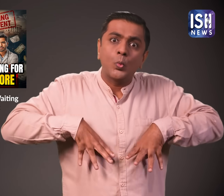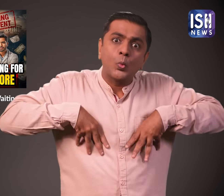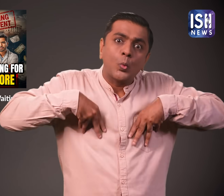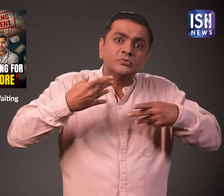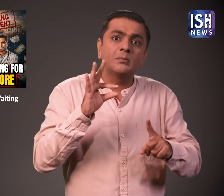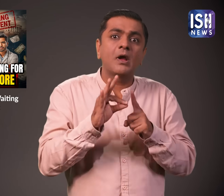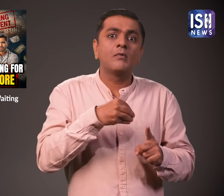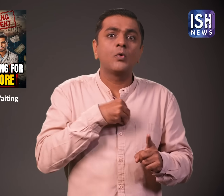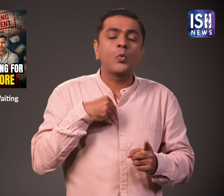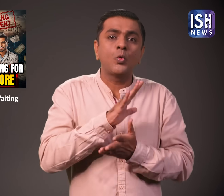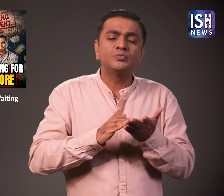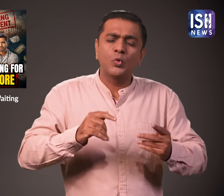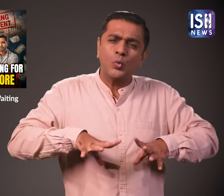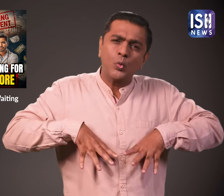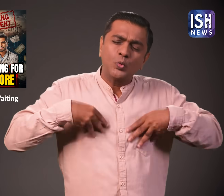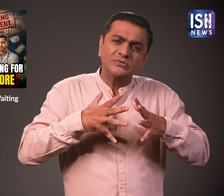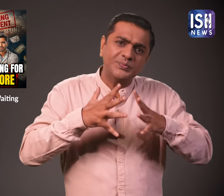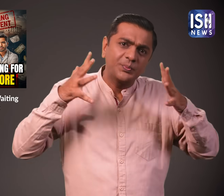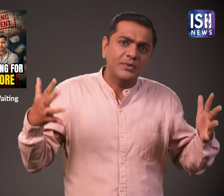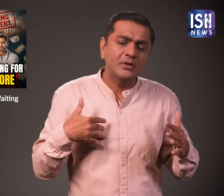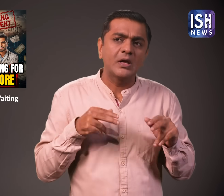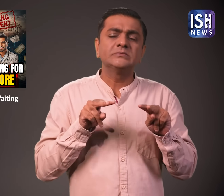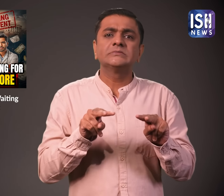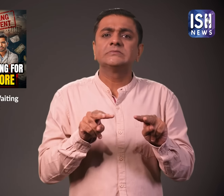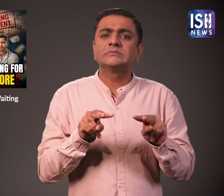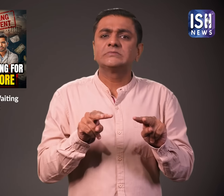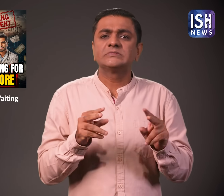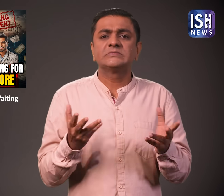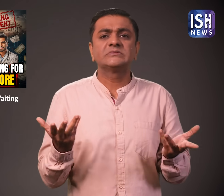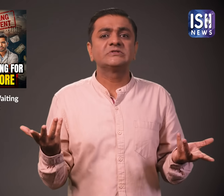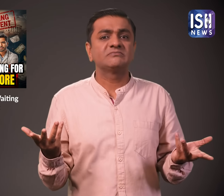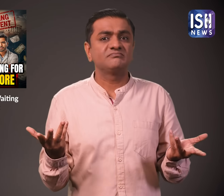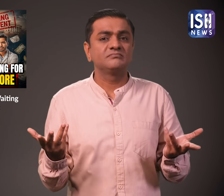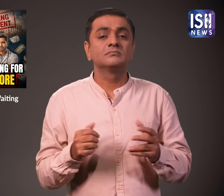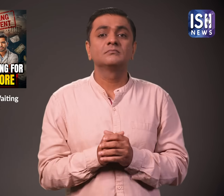The private hospitals are bearing the brunt of these expenses, unfortunately.